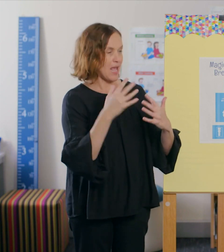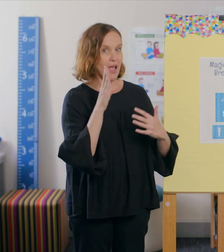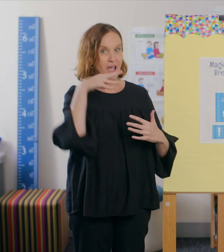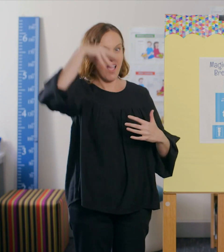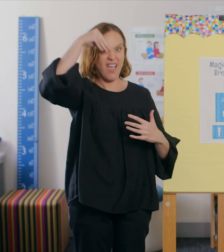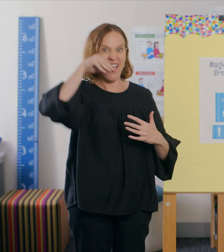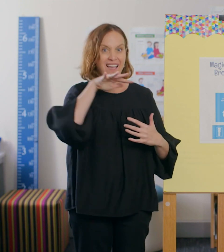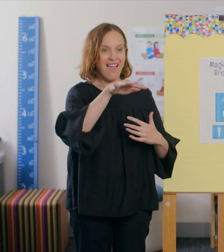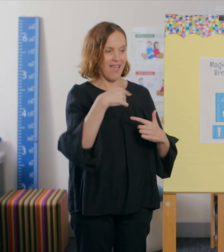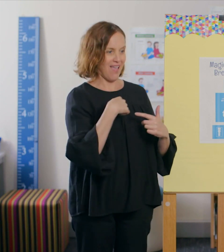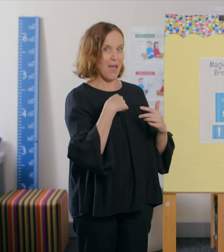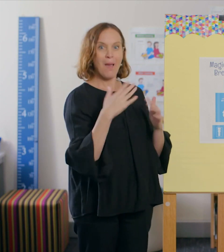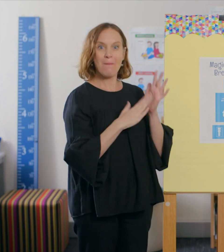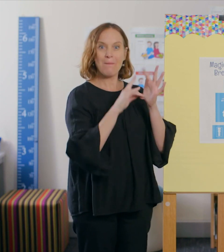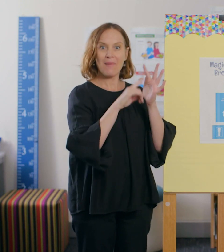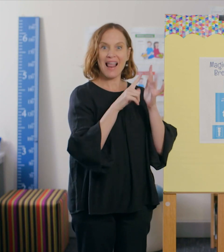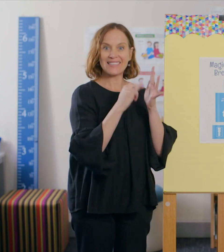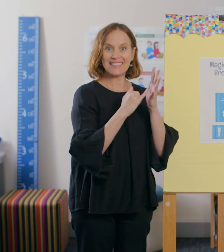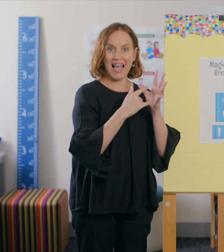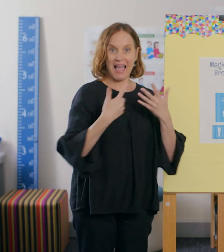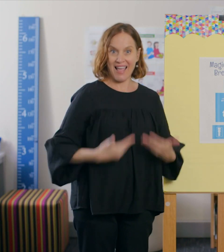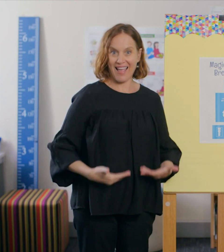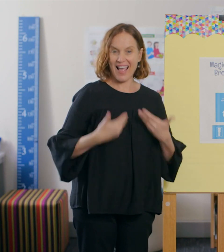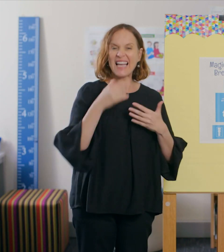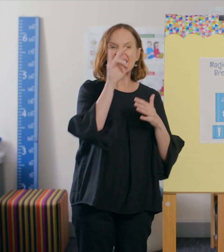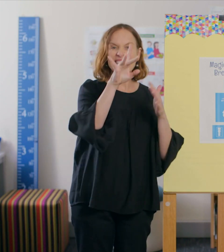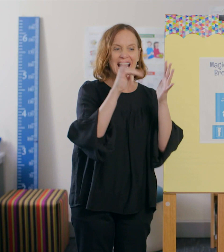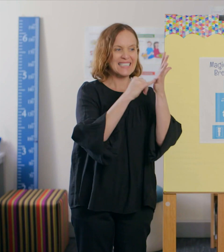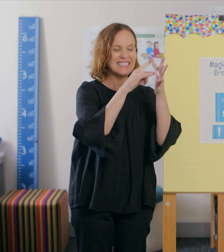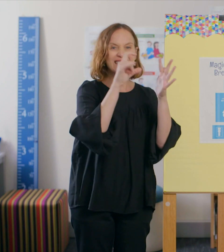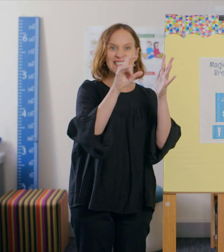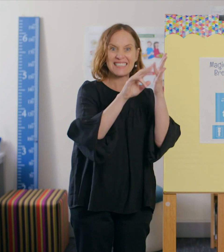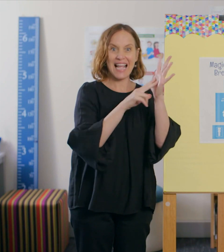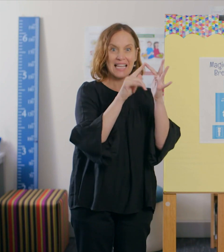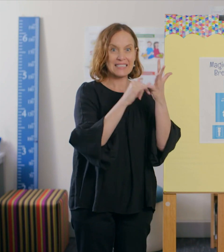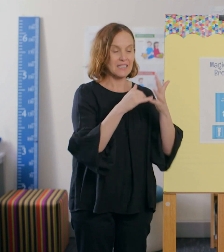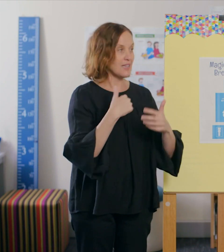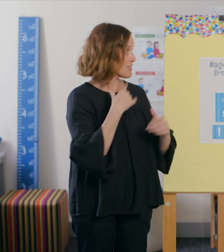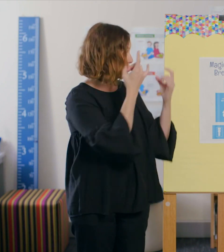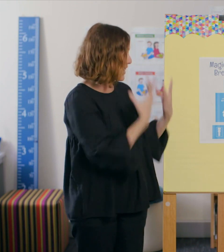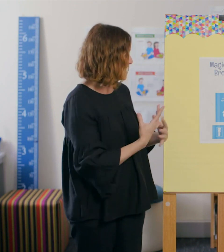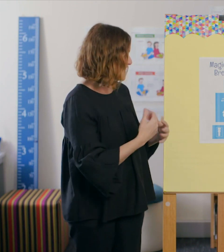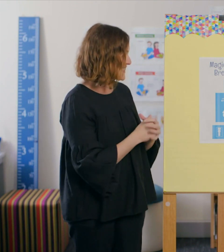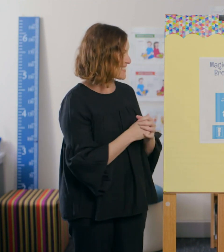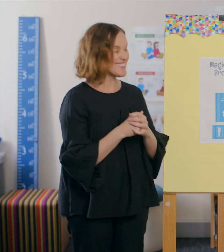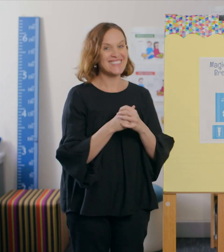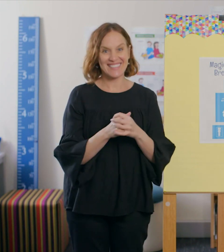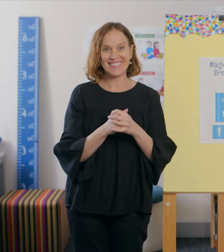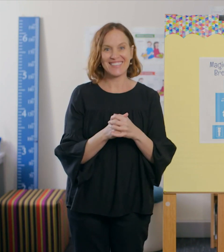Melissa does in ten seconds. Are you ready?